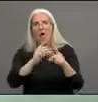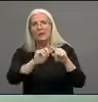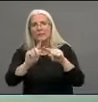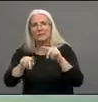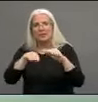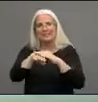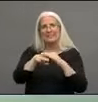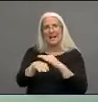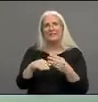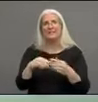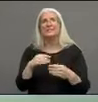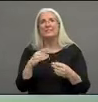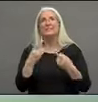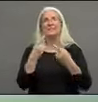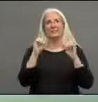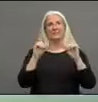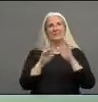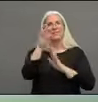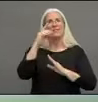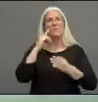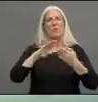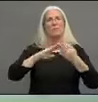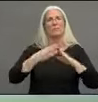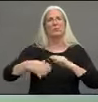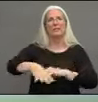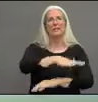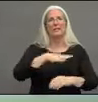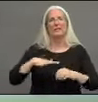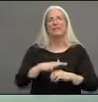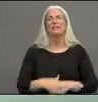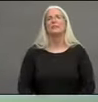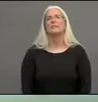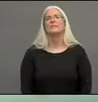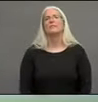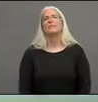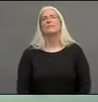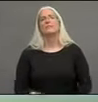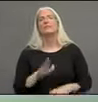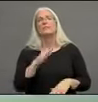So if there isn't one near you right now, we're working to get one close to you and of